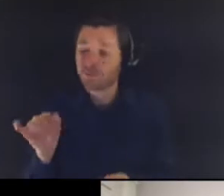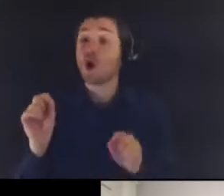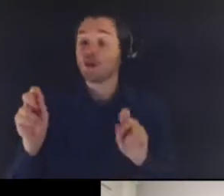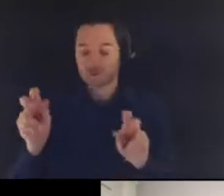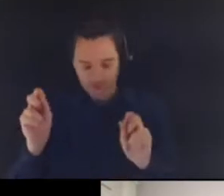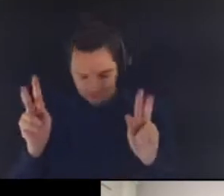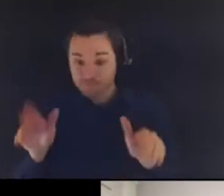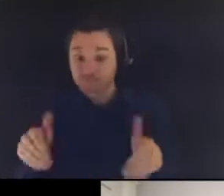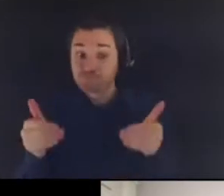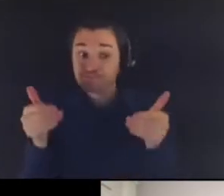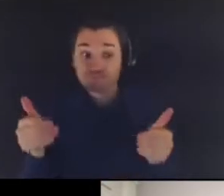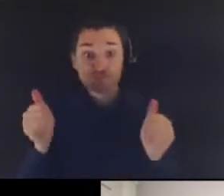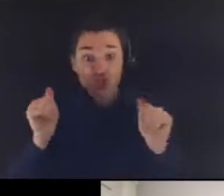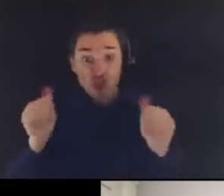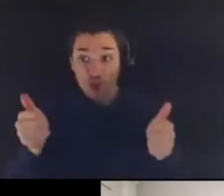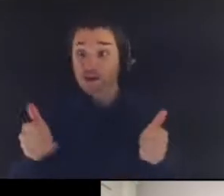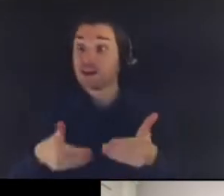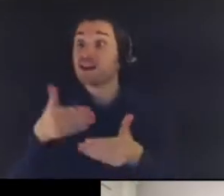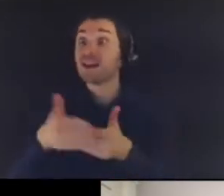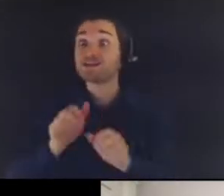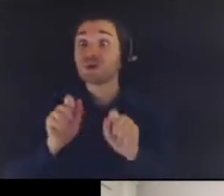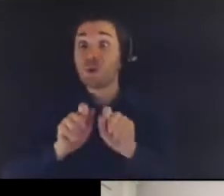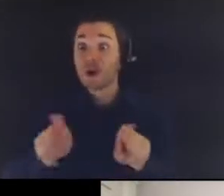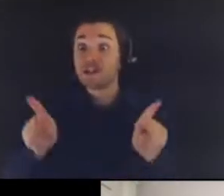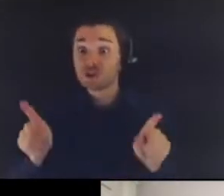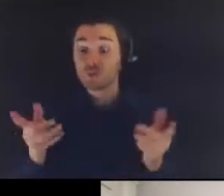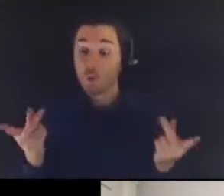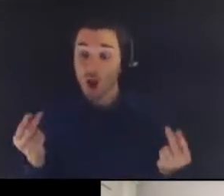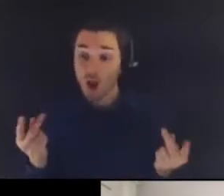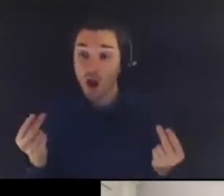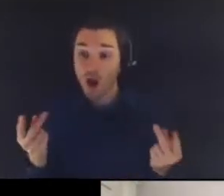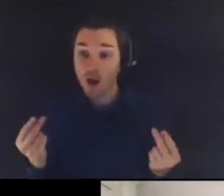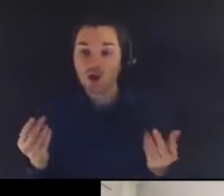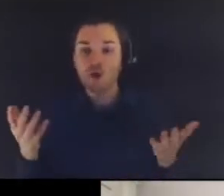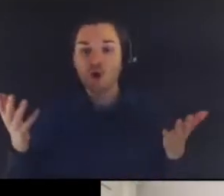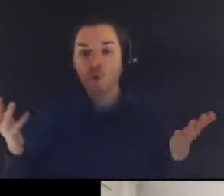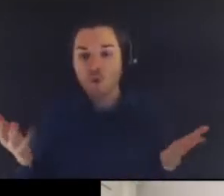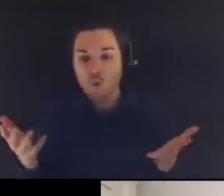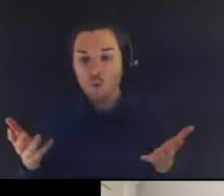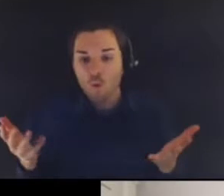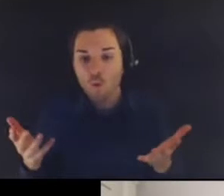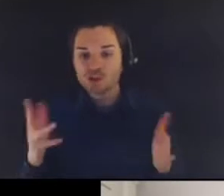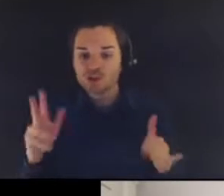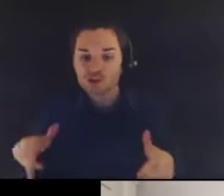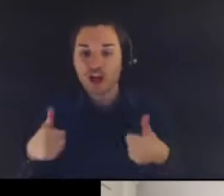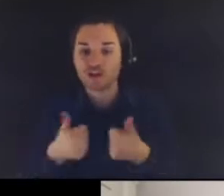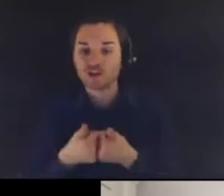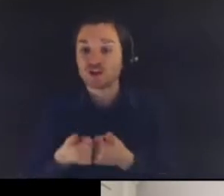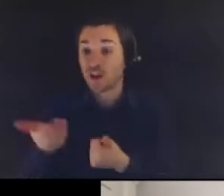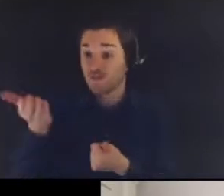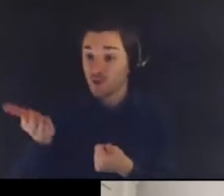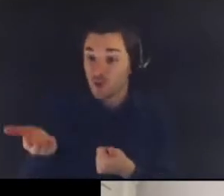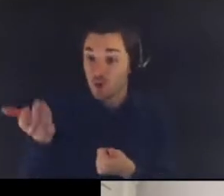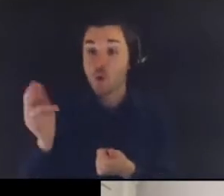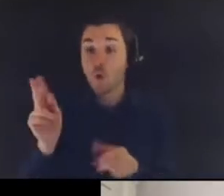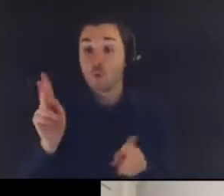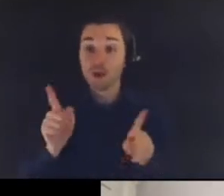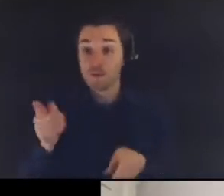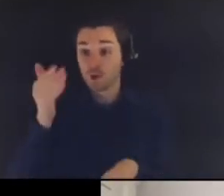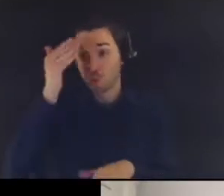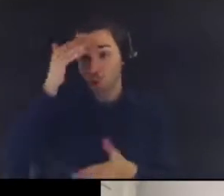and it is what challenges have you or others you know faced with disclosure in employment